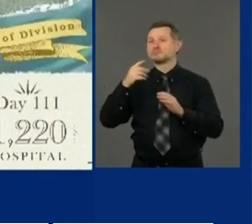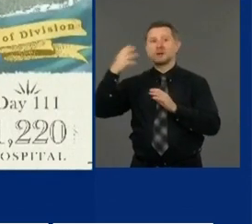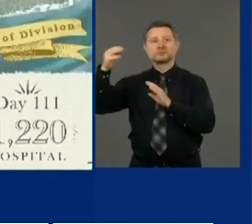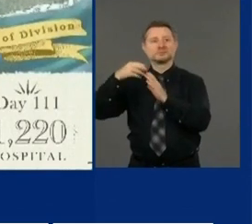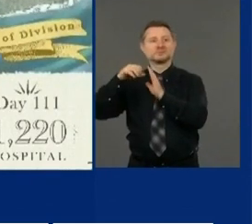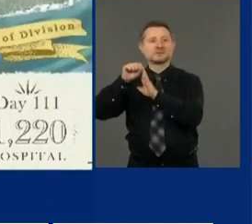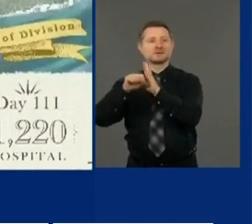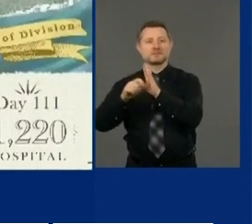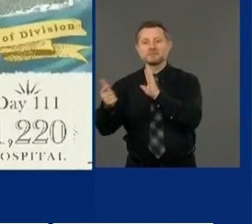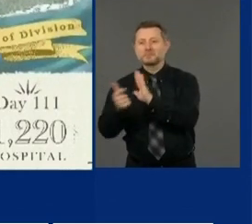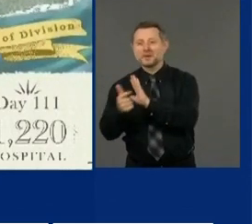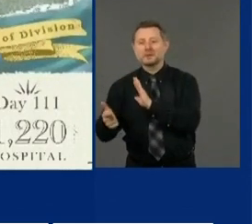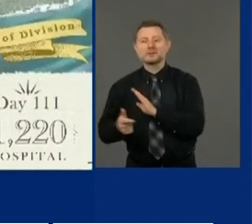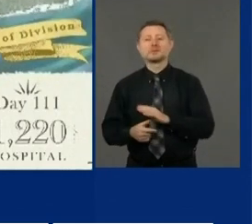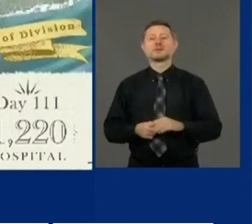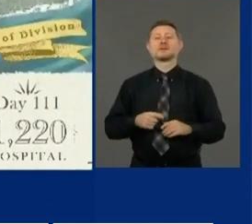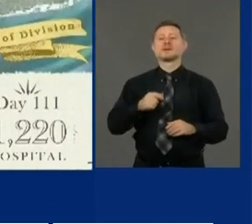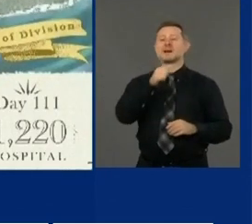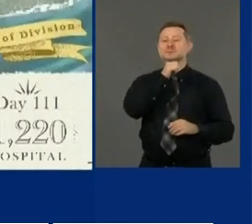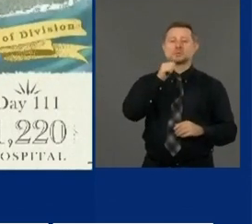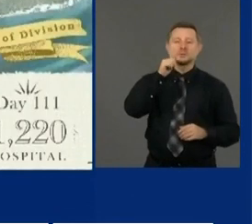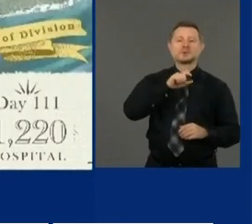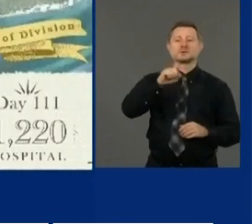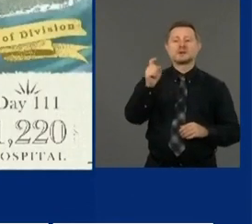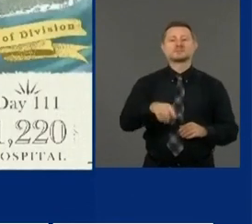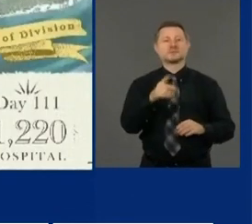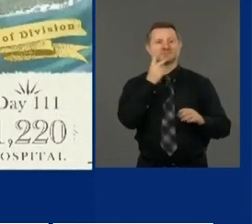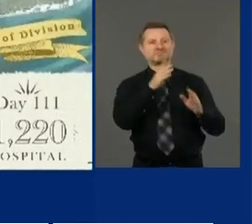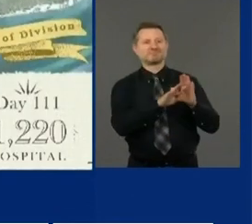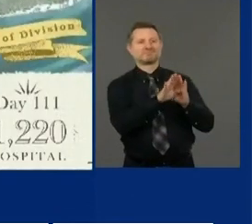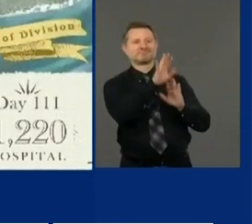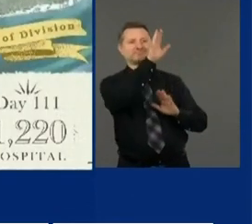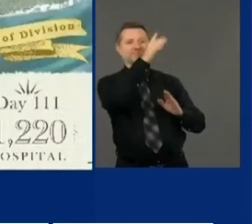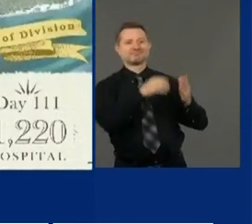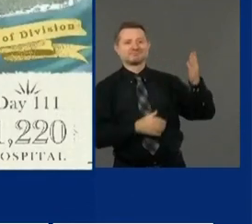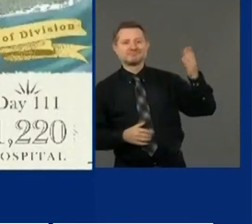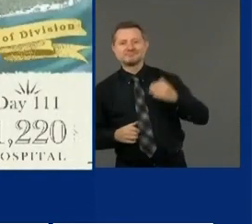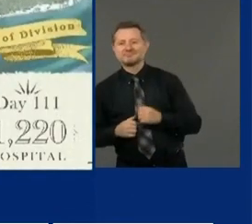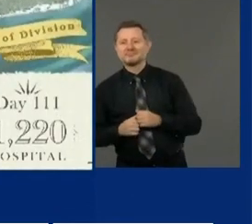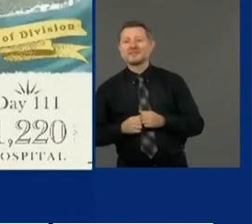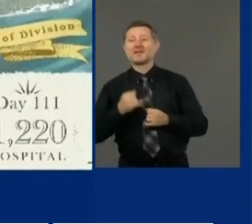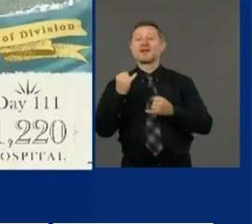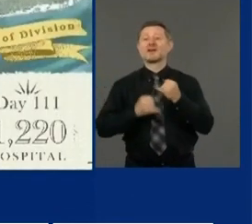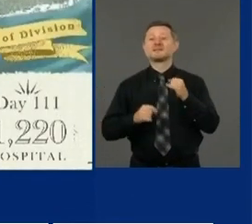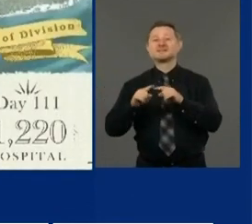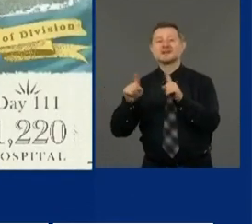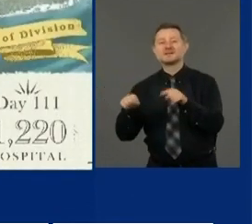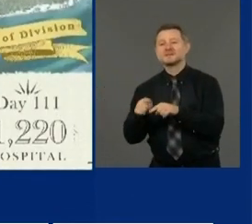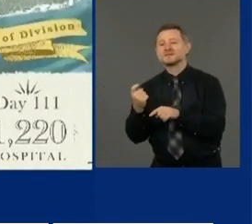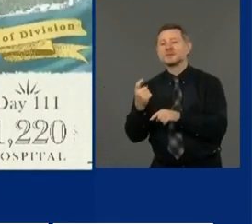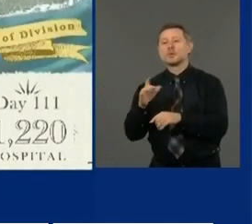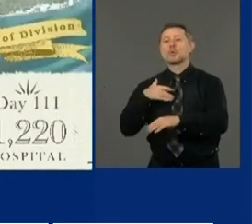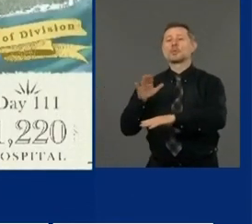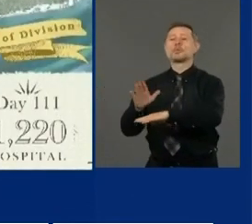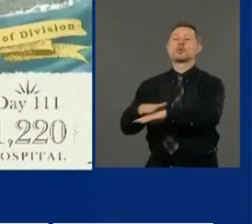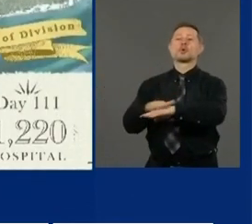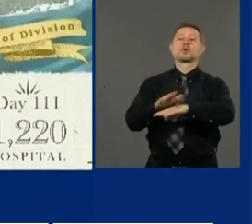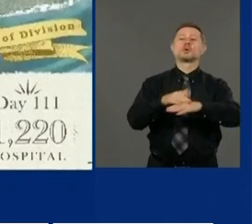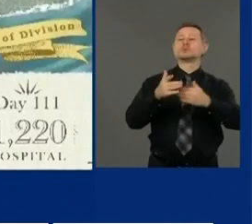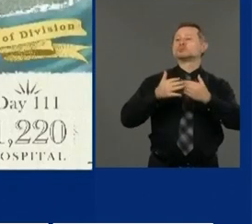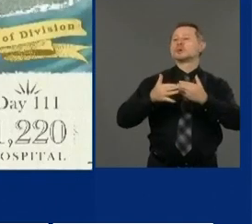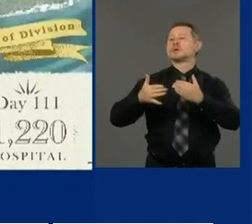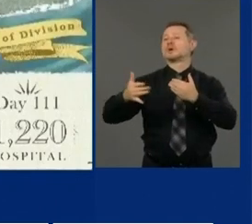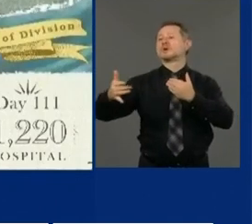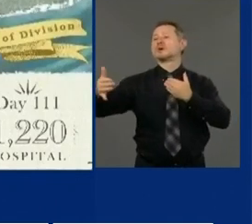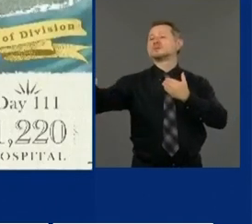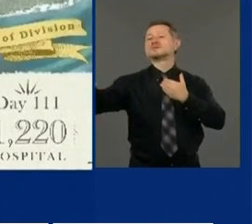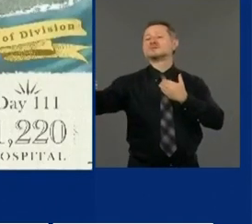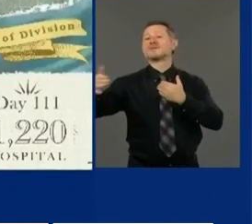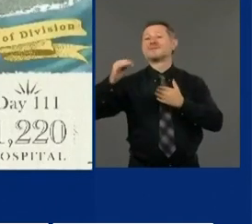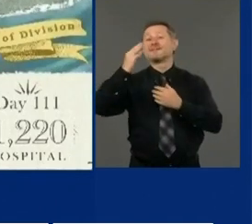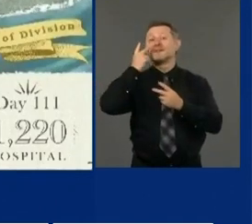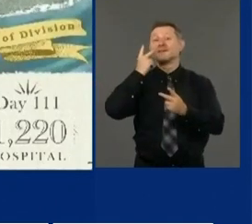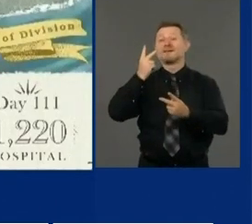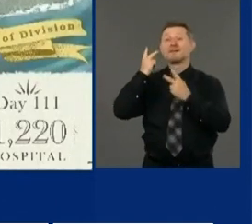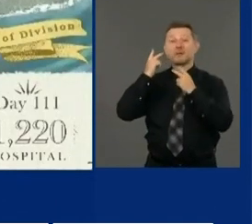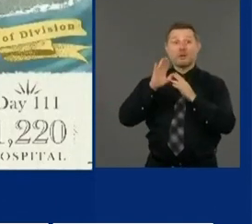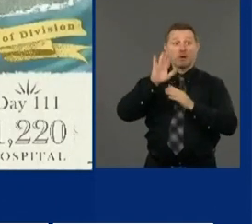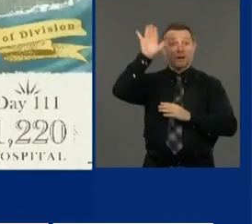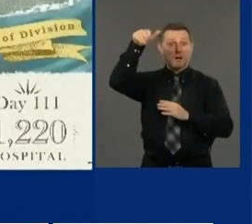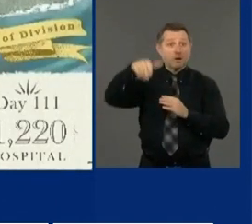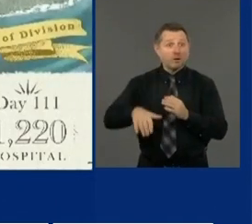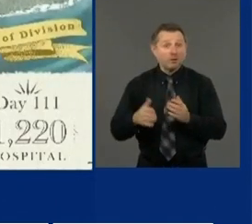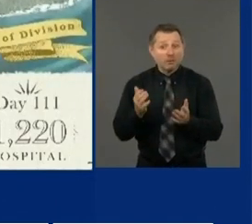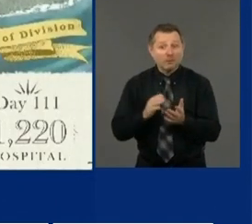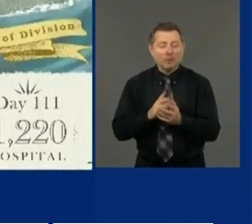THERE IS THE BRIEFING TABLE.